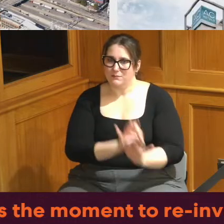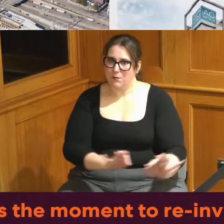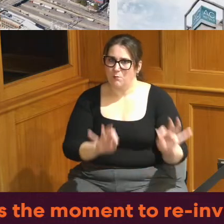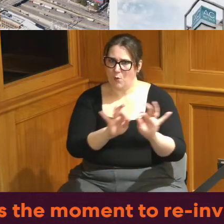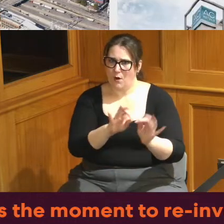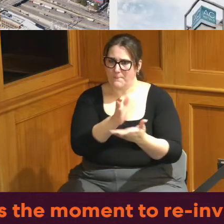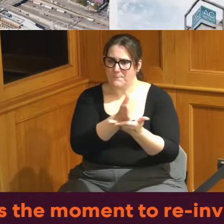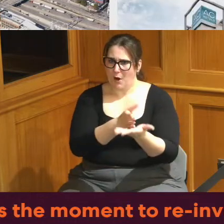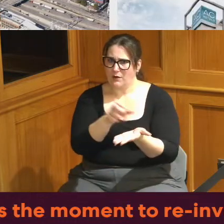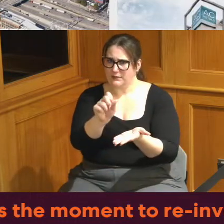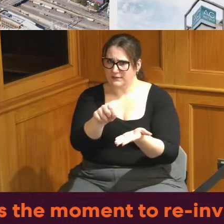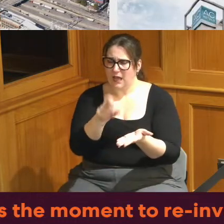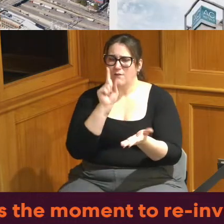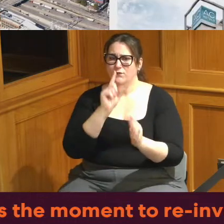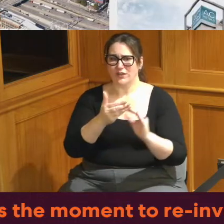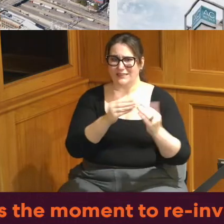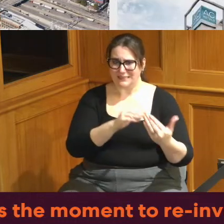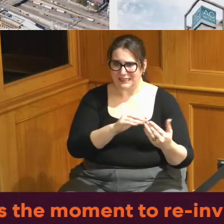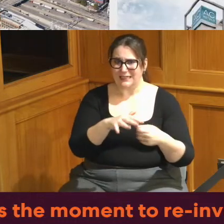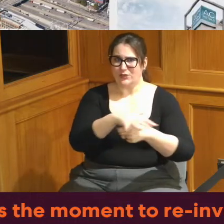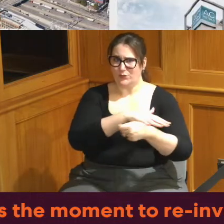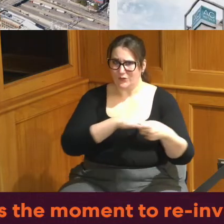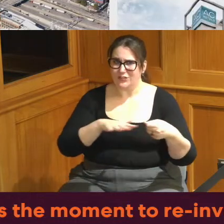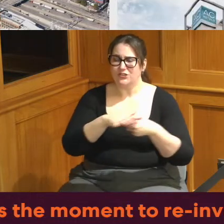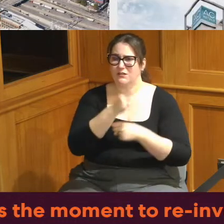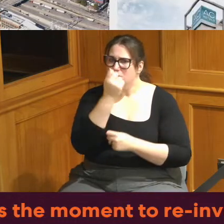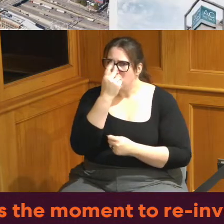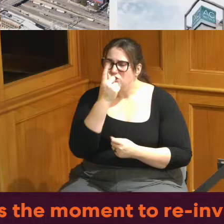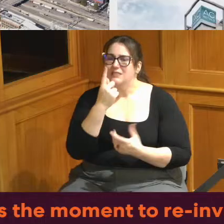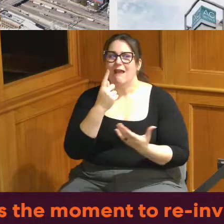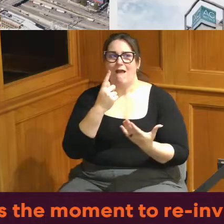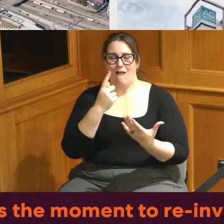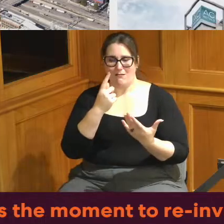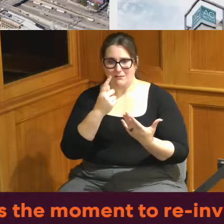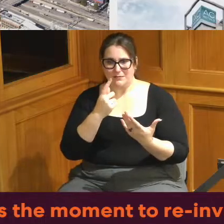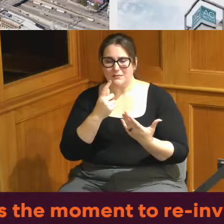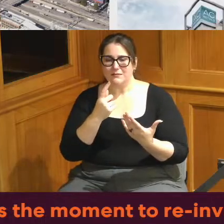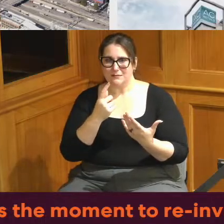for this city and the region. It is a gateway to the city and region. incredibly important